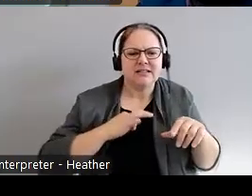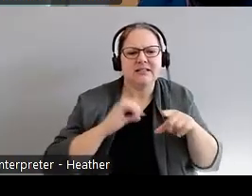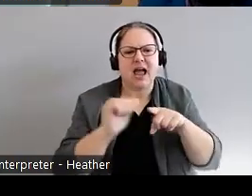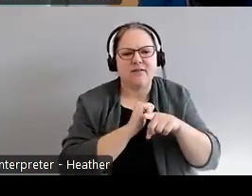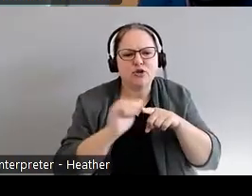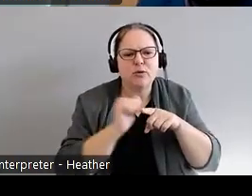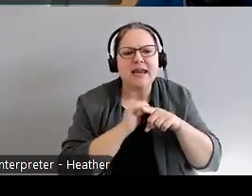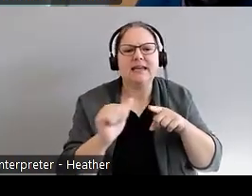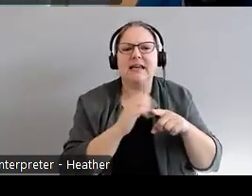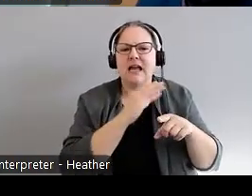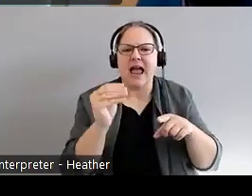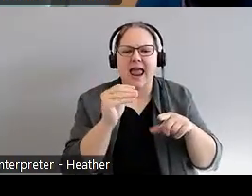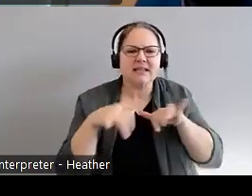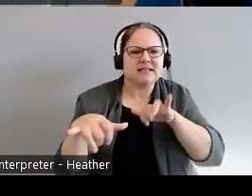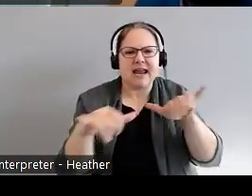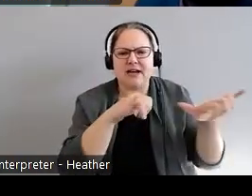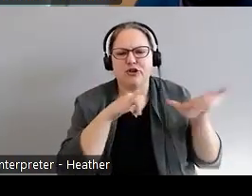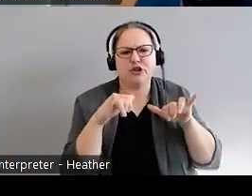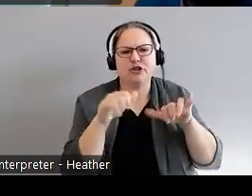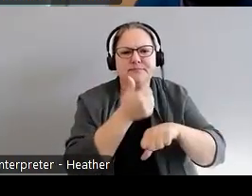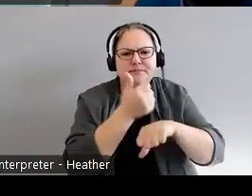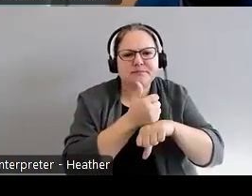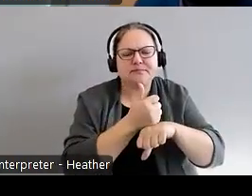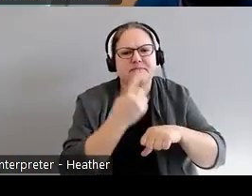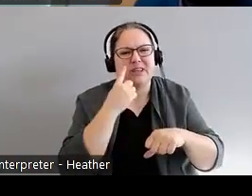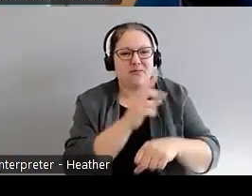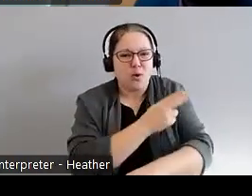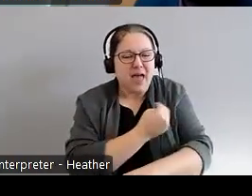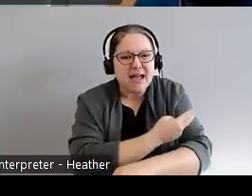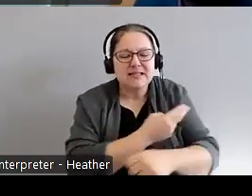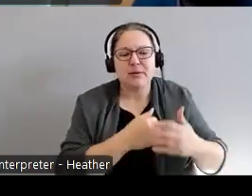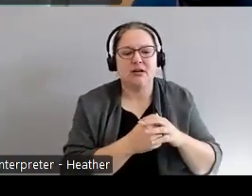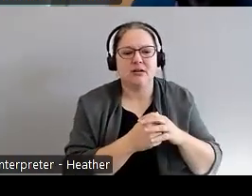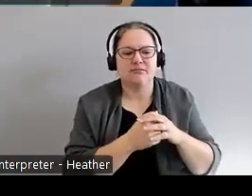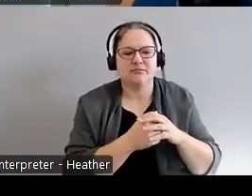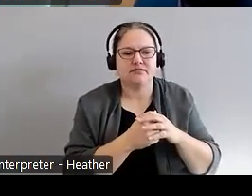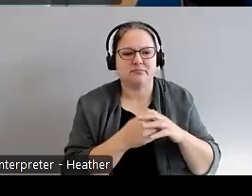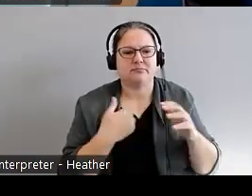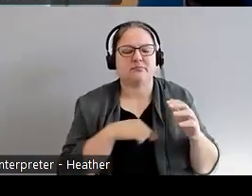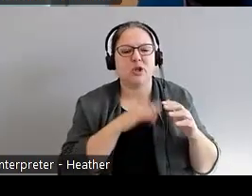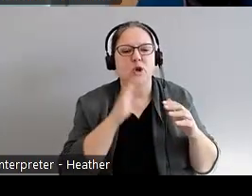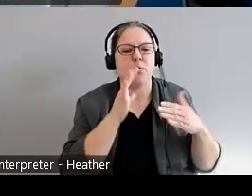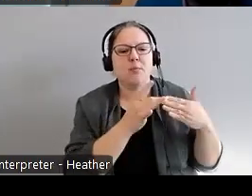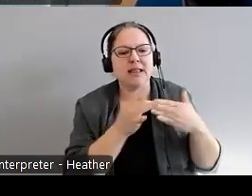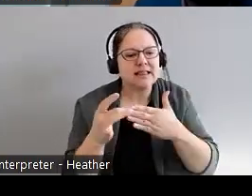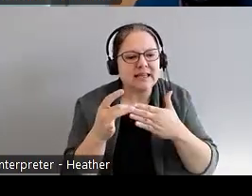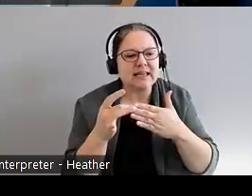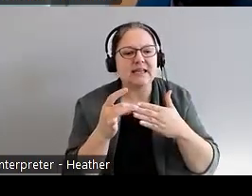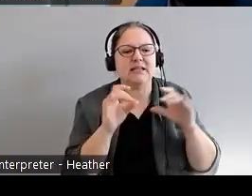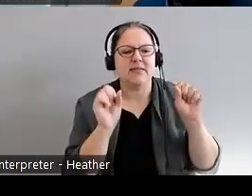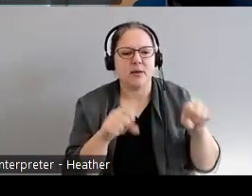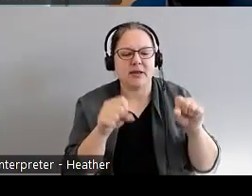uh for our hospital. You know um you know leading the effort to reduce the use of uh control